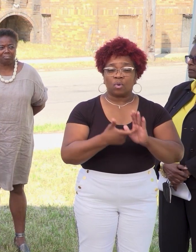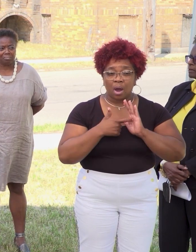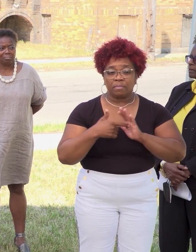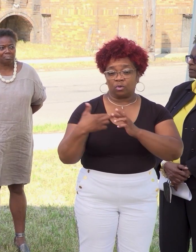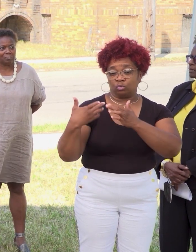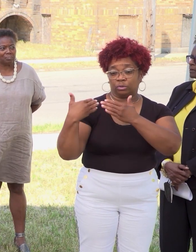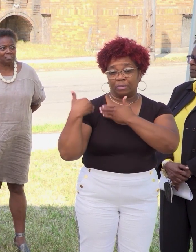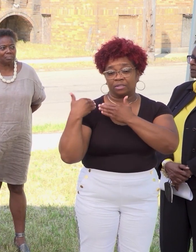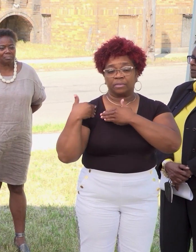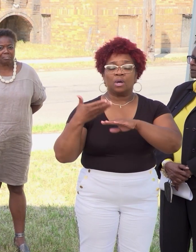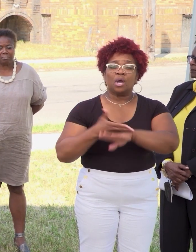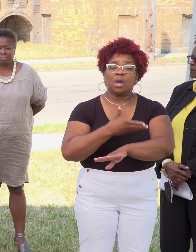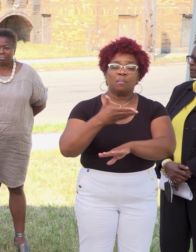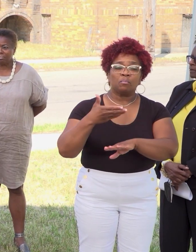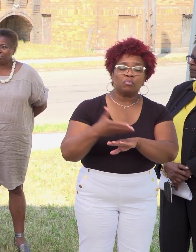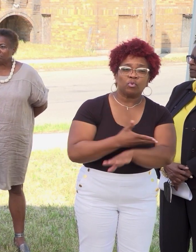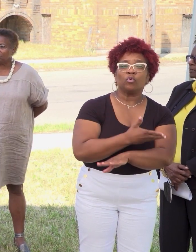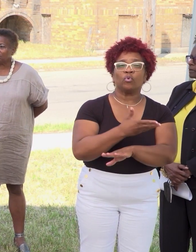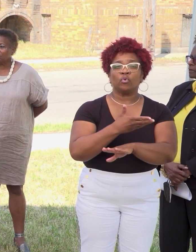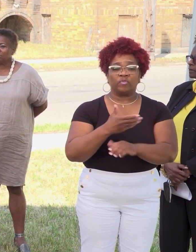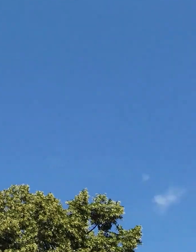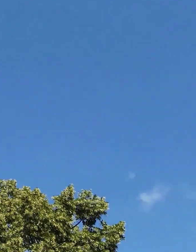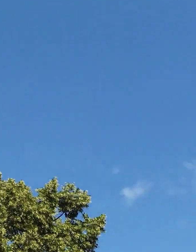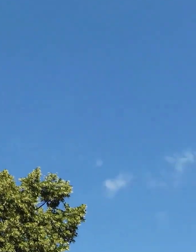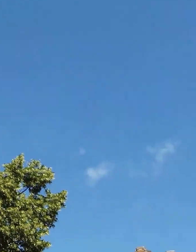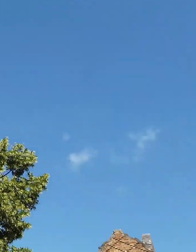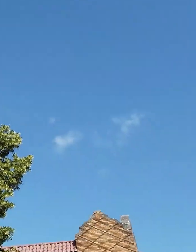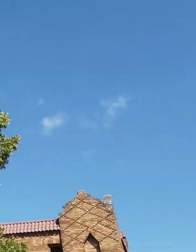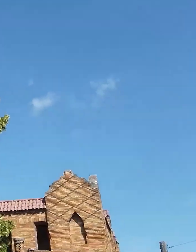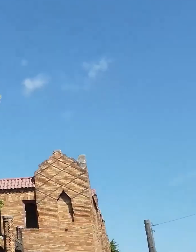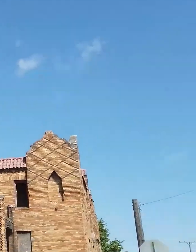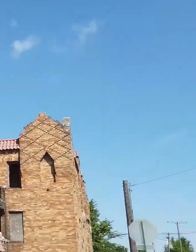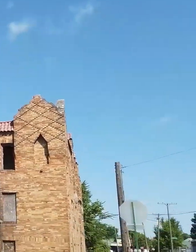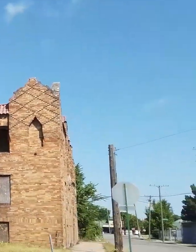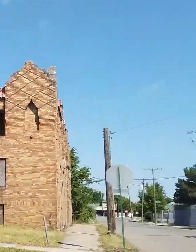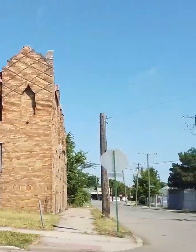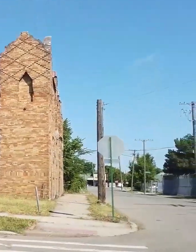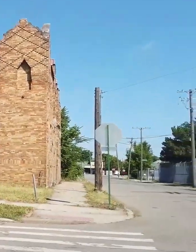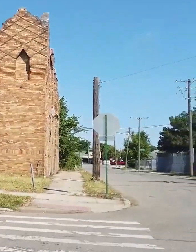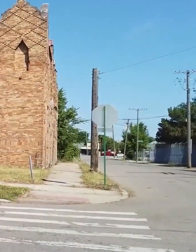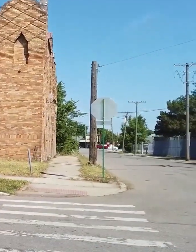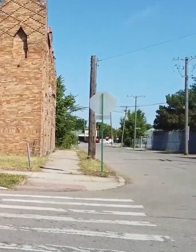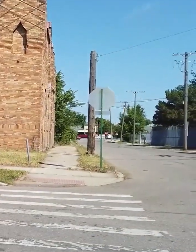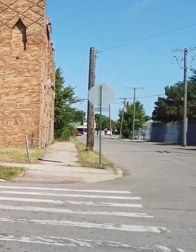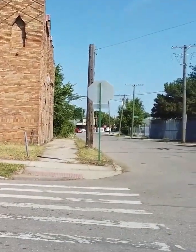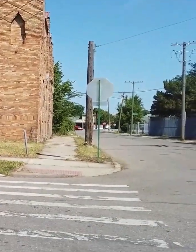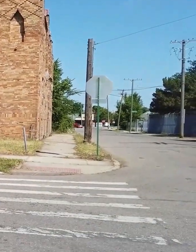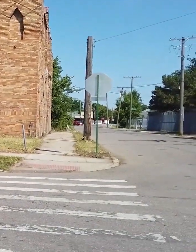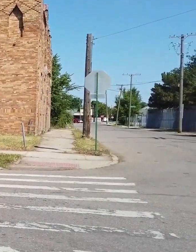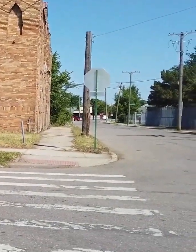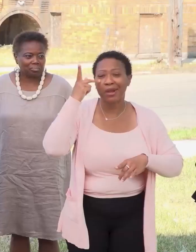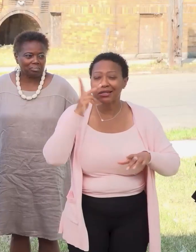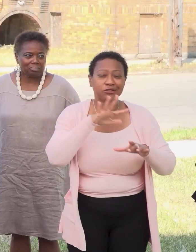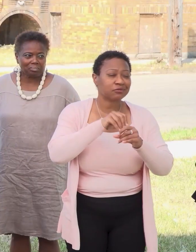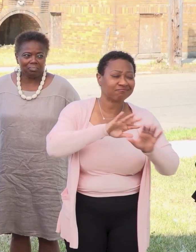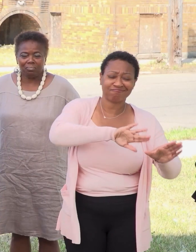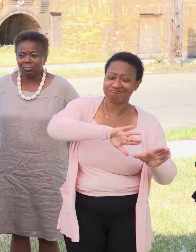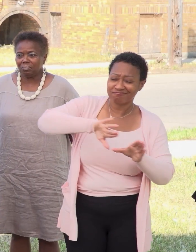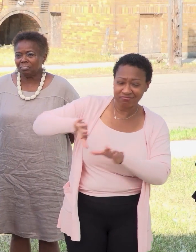MATERIAL WELL-BEING FOR OUR RESIDENTS EVERY SINGLE PROGRAM WE'RE PROPOSING WE BELIEVE WE